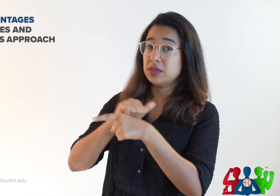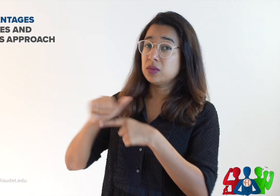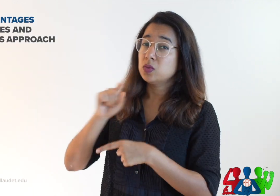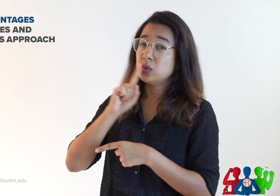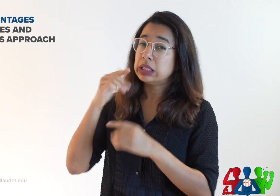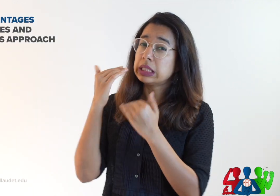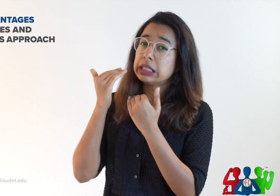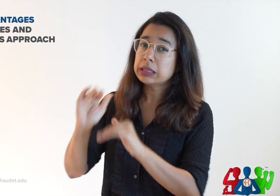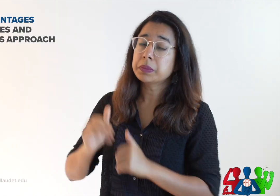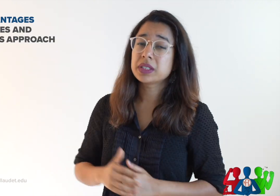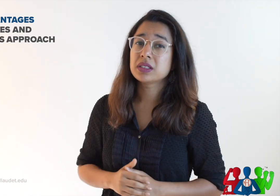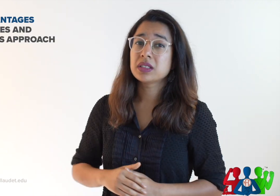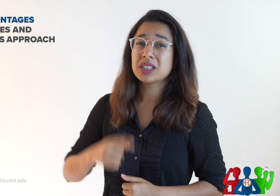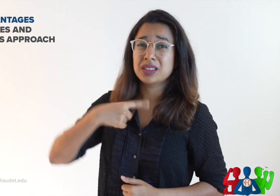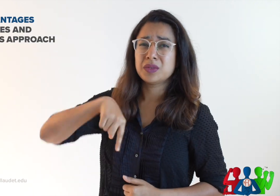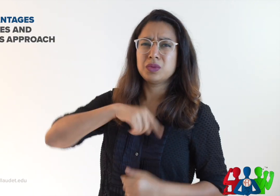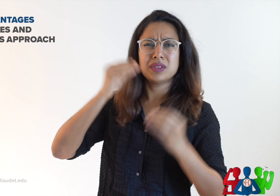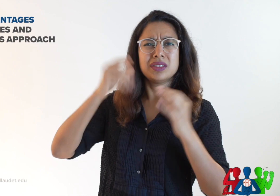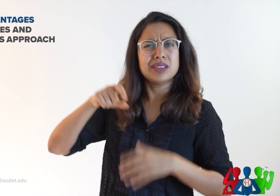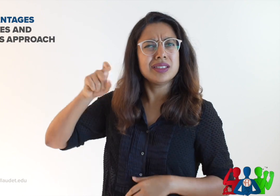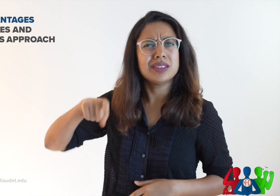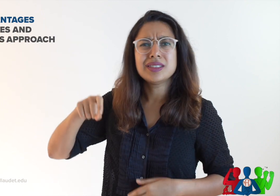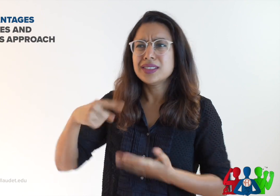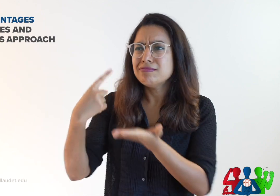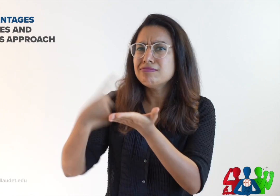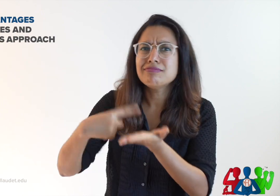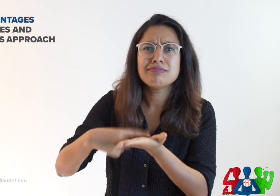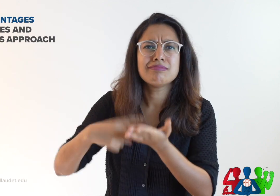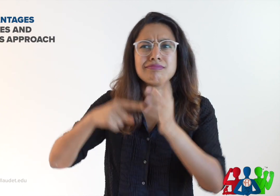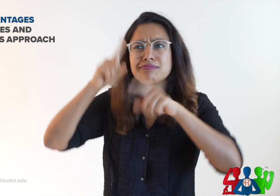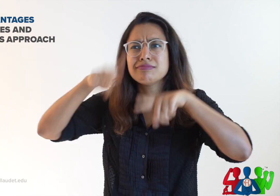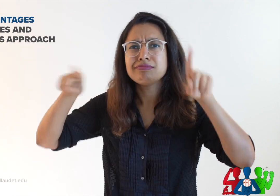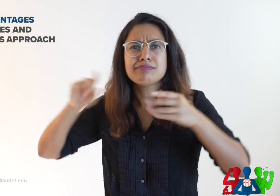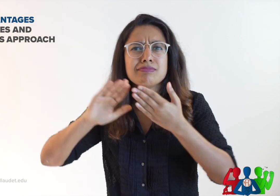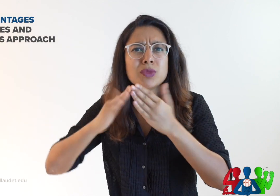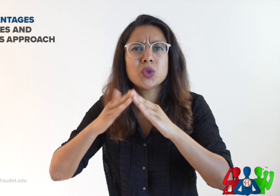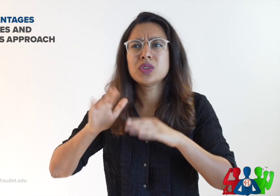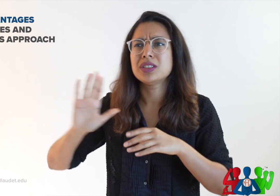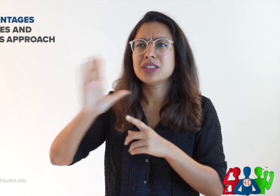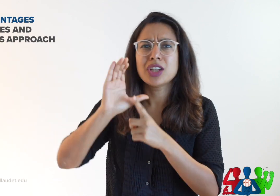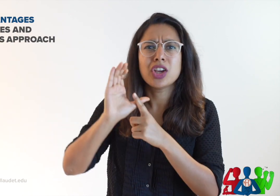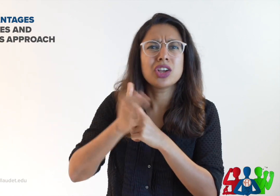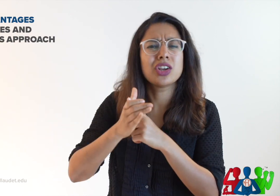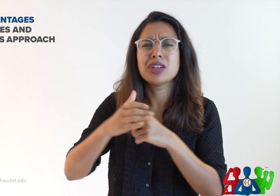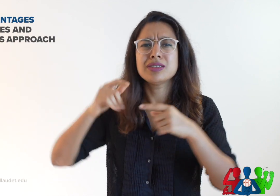Often, we receive pushback for changing the system with schools saying that